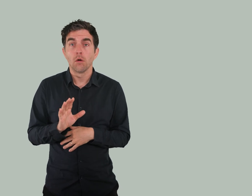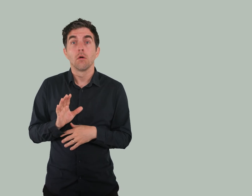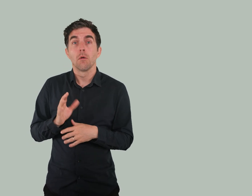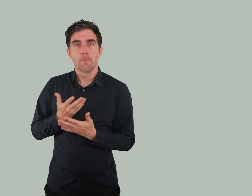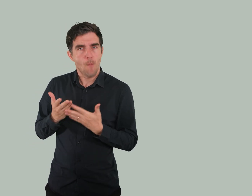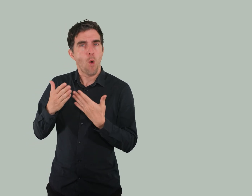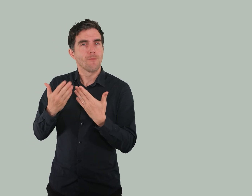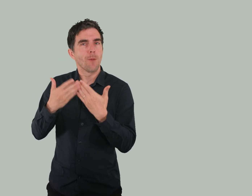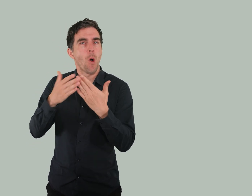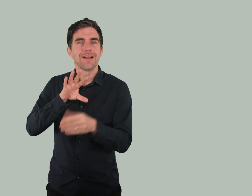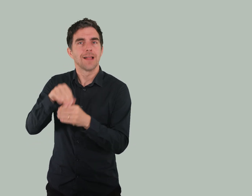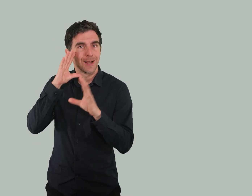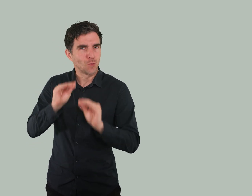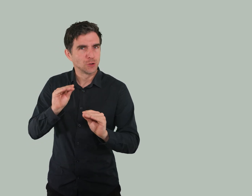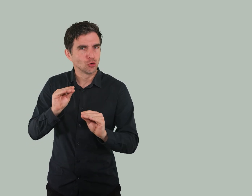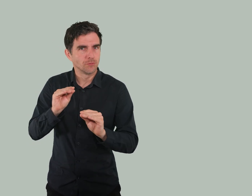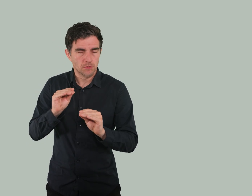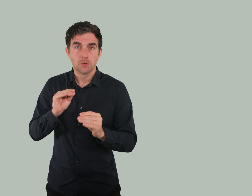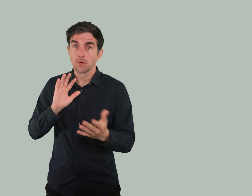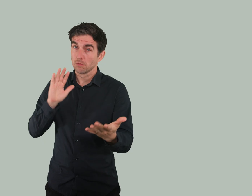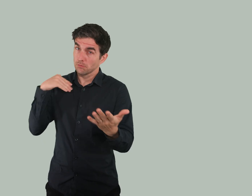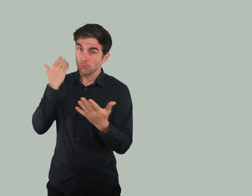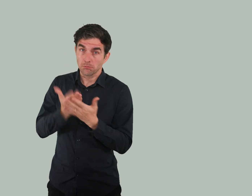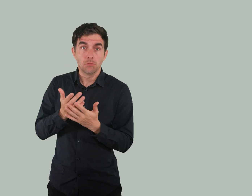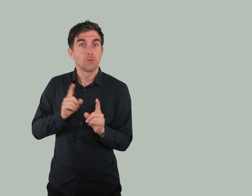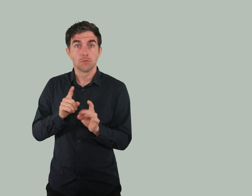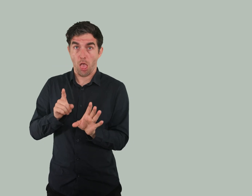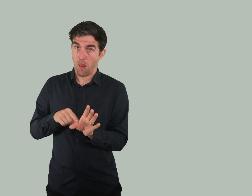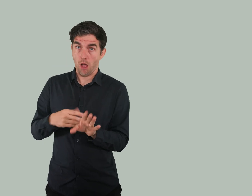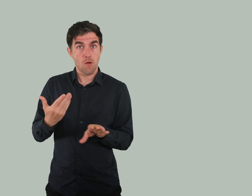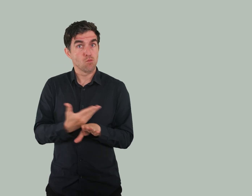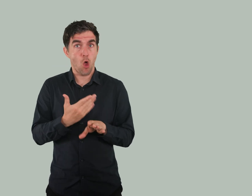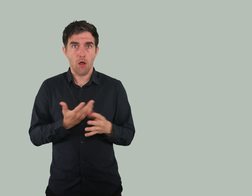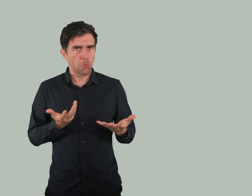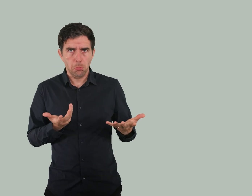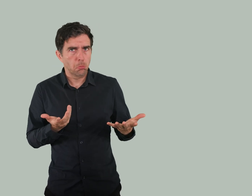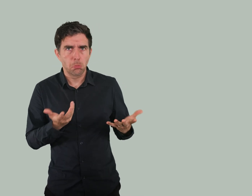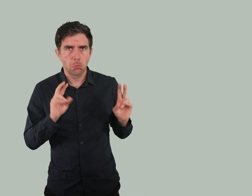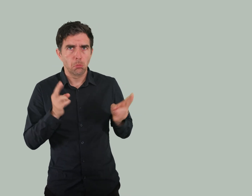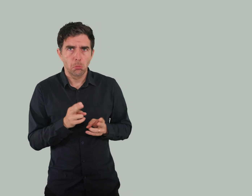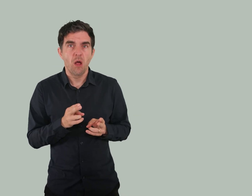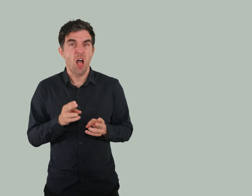More of them moved into education instead. The long-term decline in youth employment has been partly offset